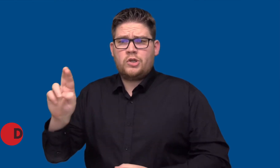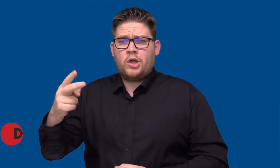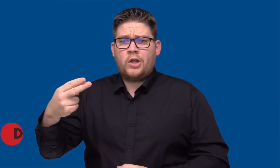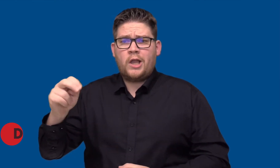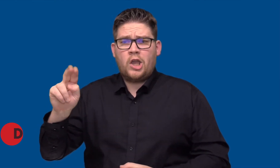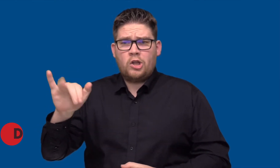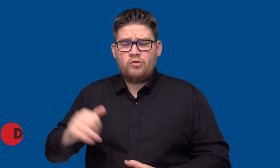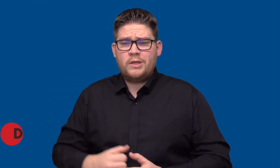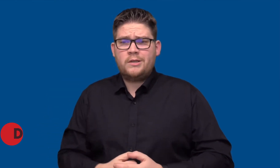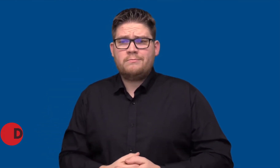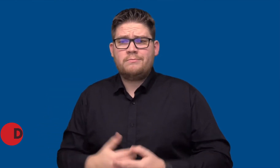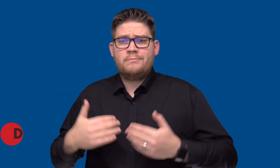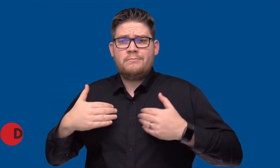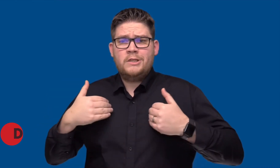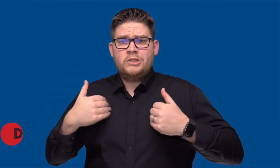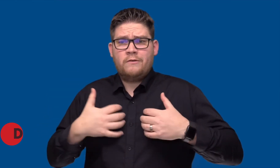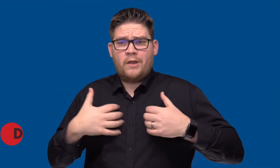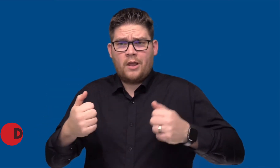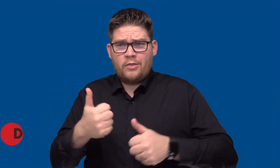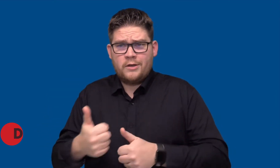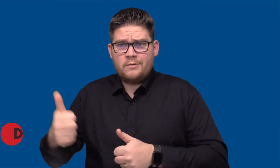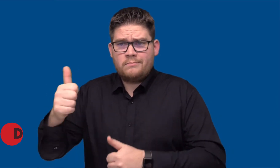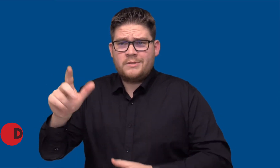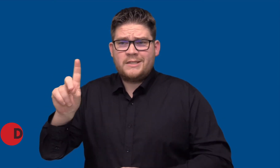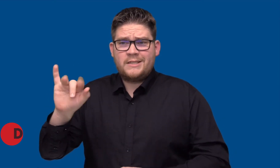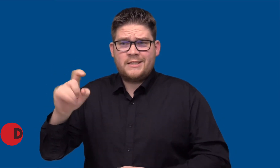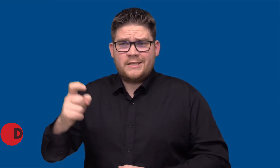for Dr. Henry, the minister of Health Dix,